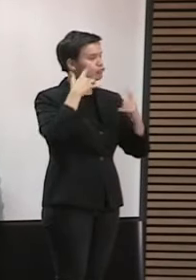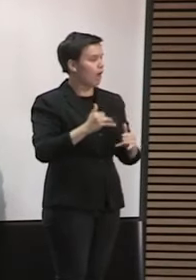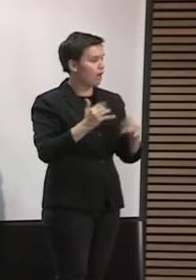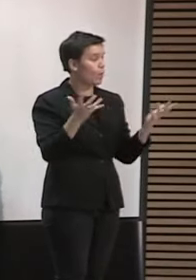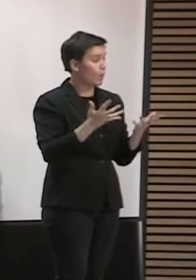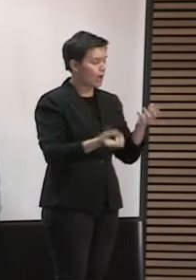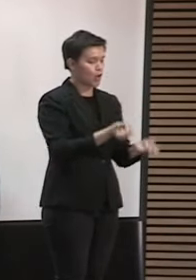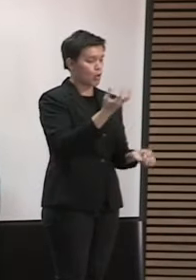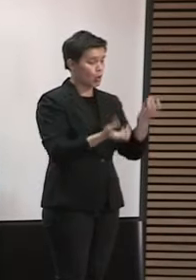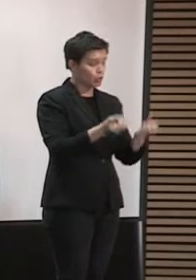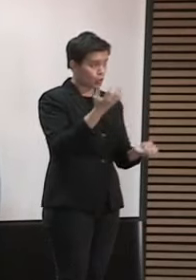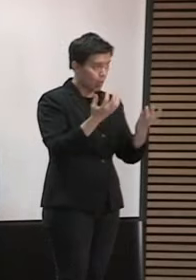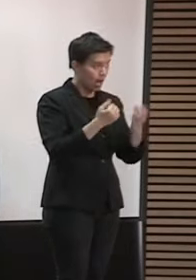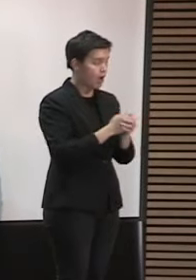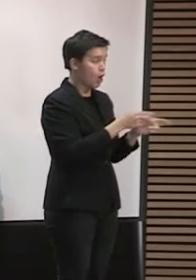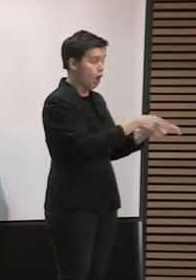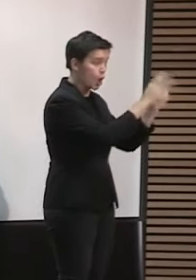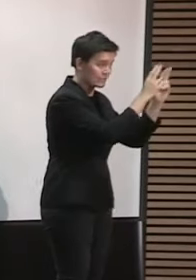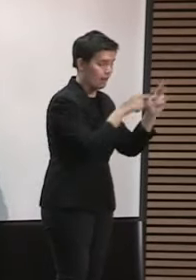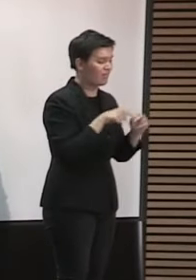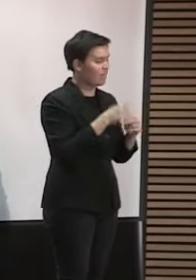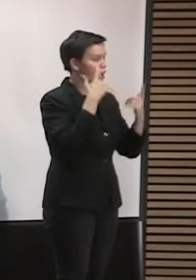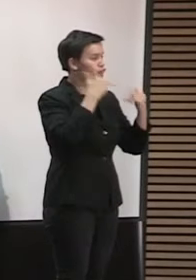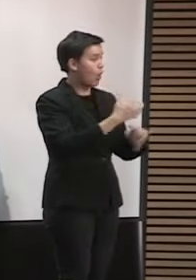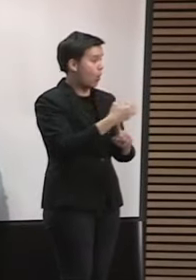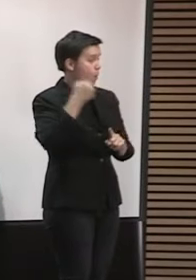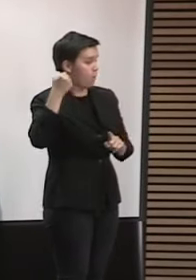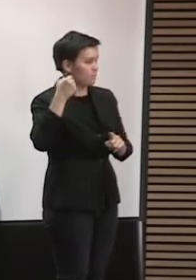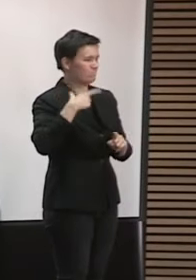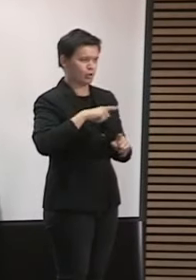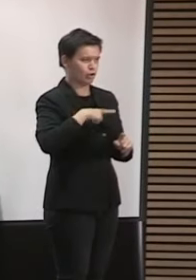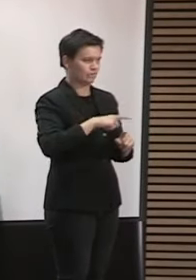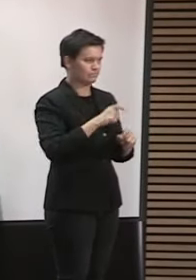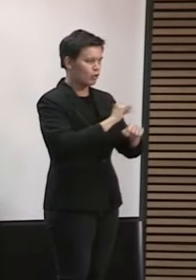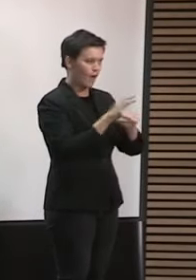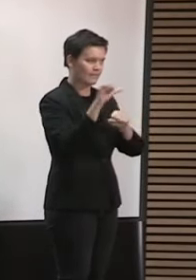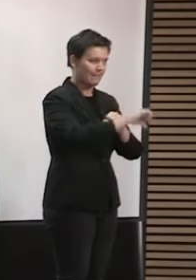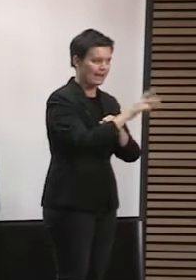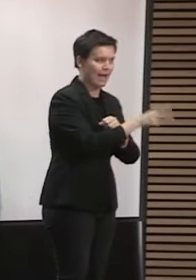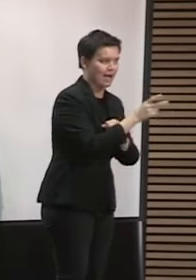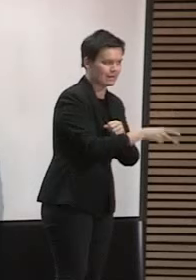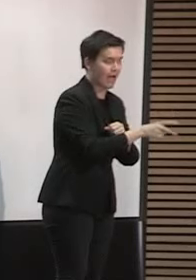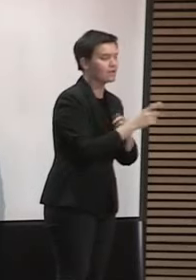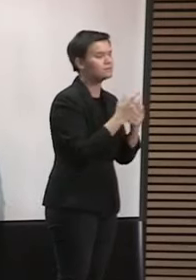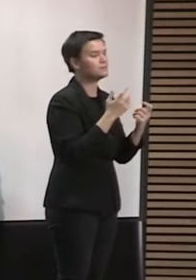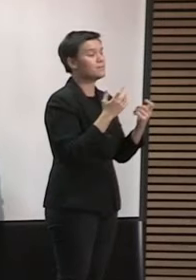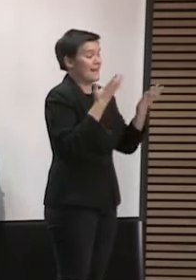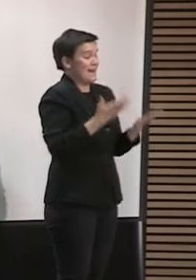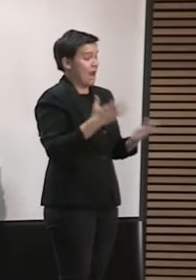Hospital was built on time, the did. HB would be breaking even because it's cost them $60 million in the last year outsourcing surgery and